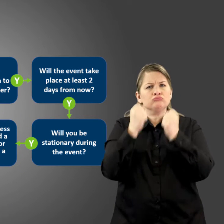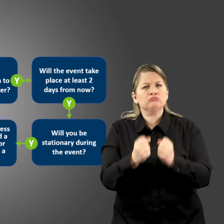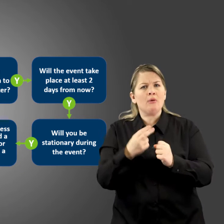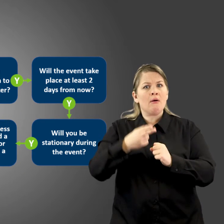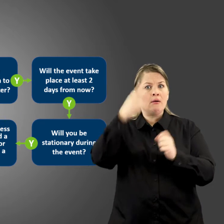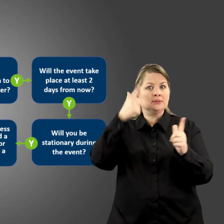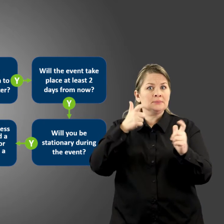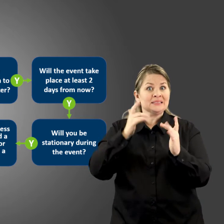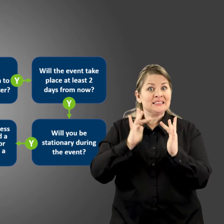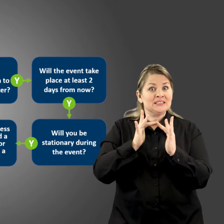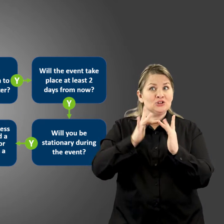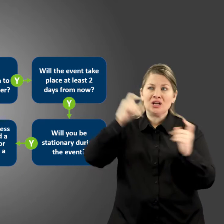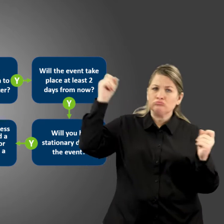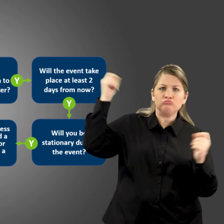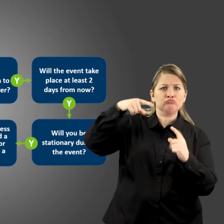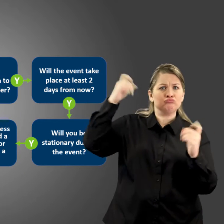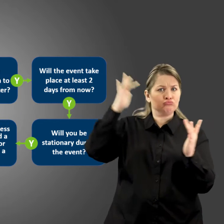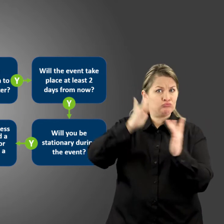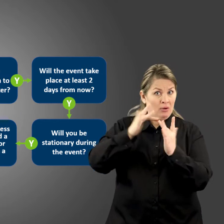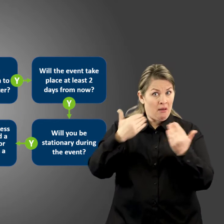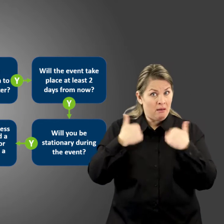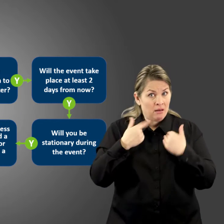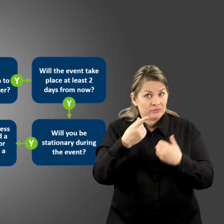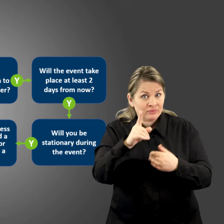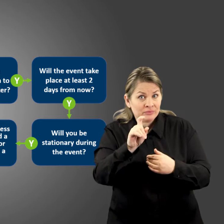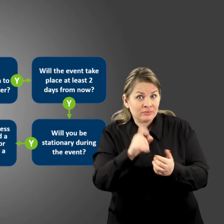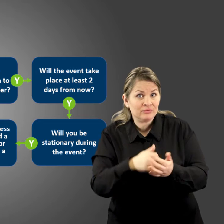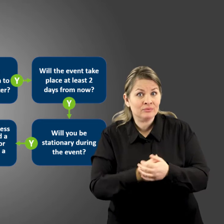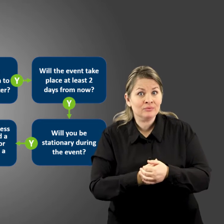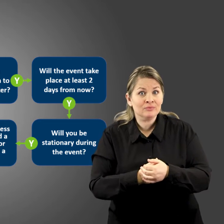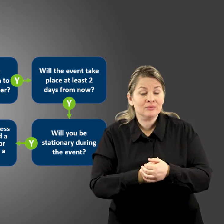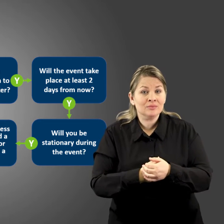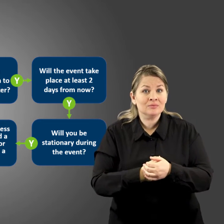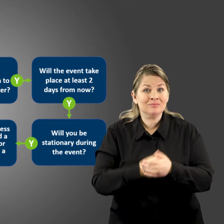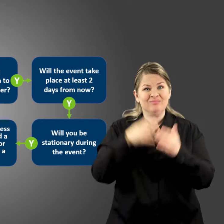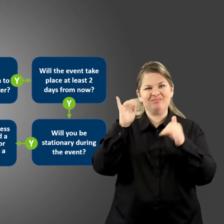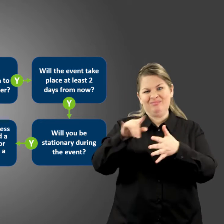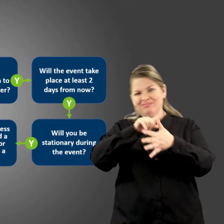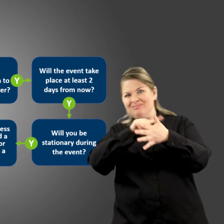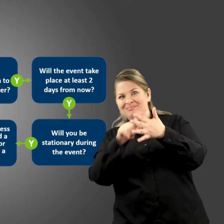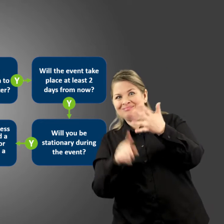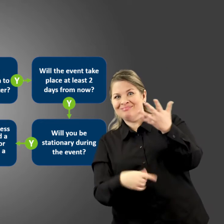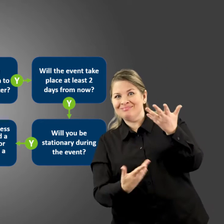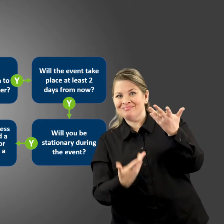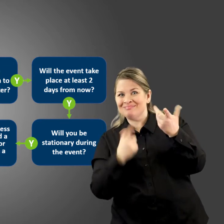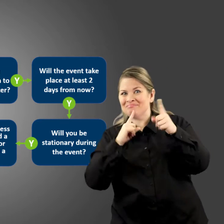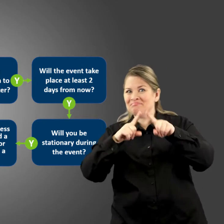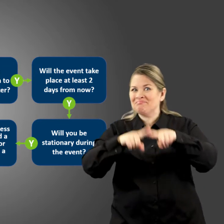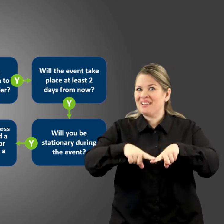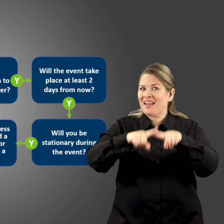and your access to a stable, high-speed Internet connection.